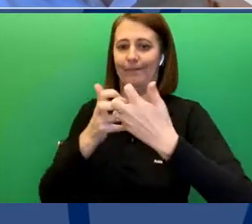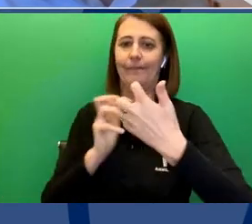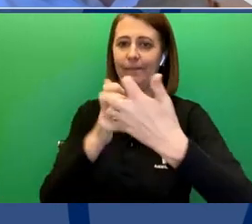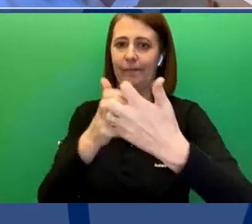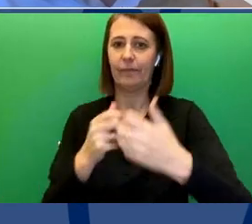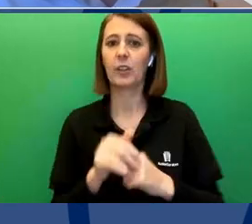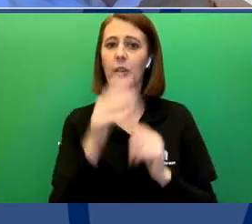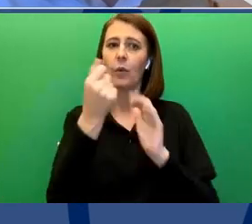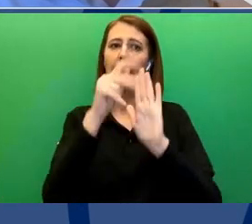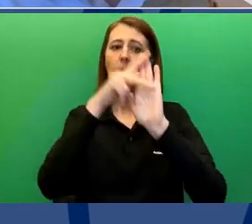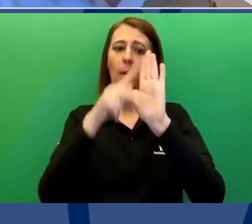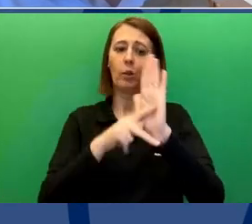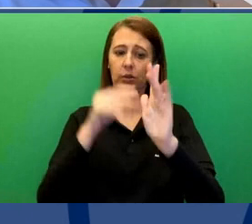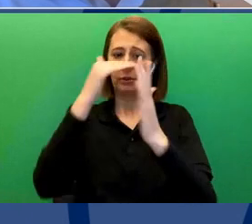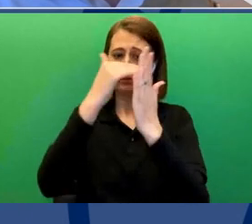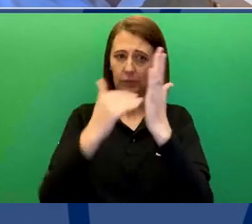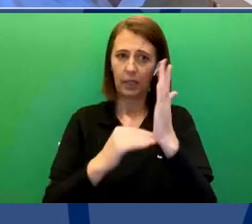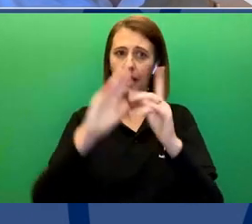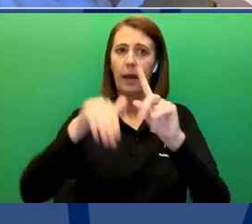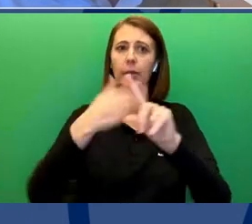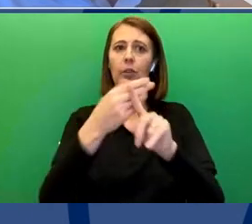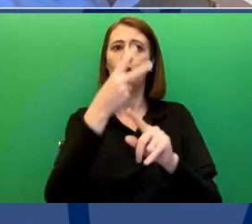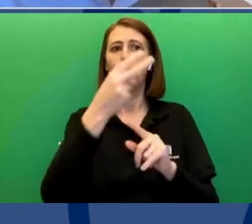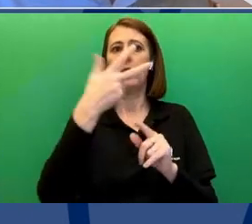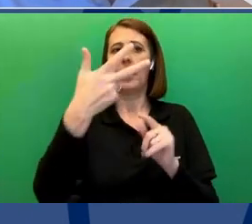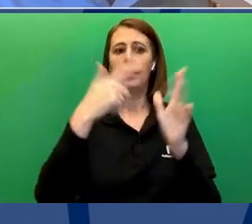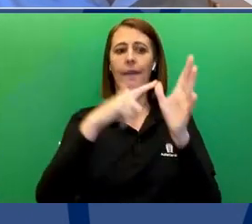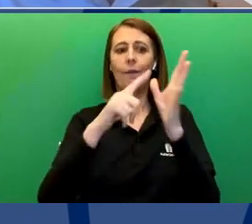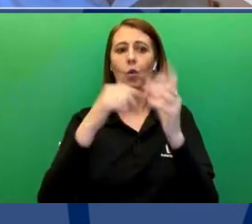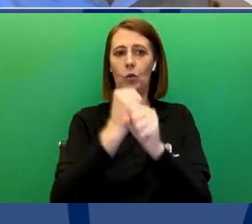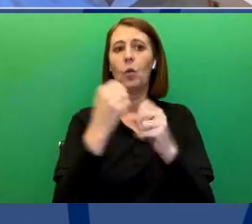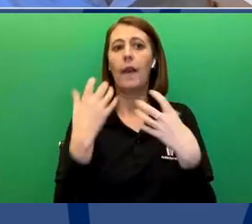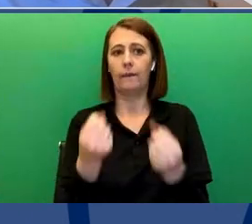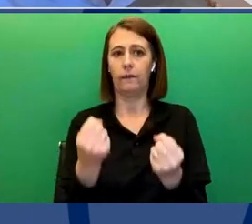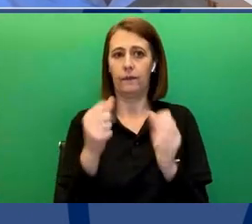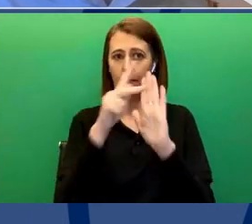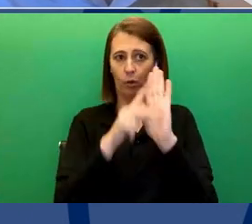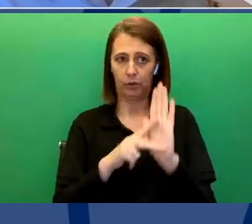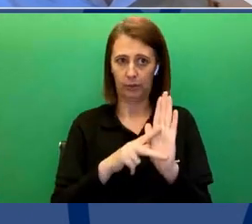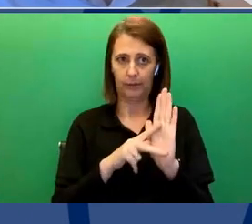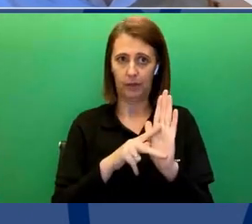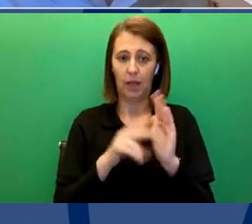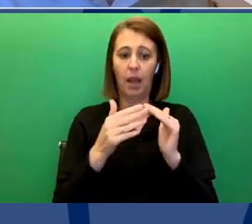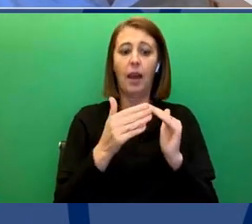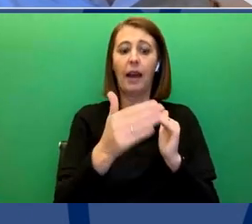least out until the 28th of August. Beyond that we don't know what's going to happen